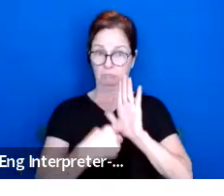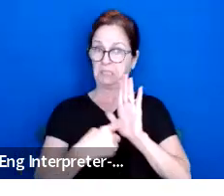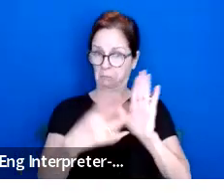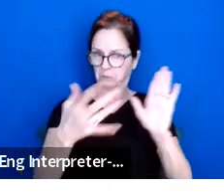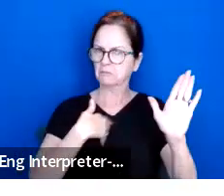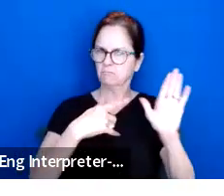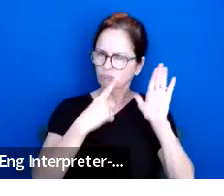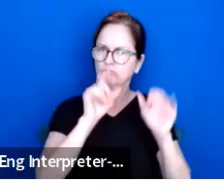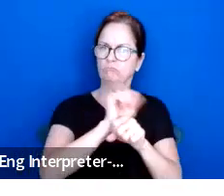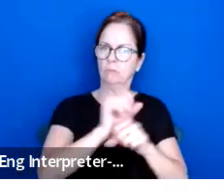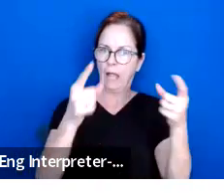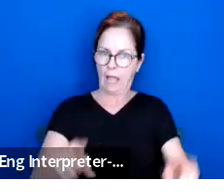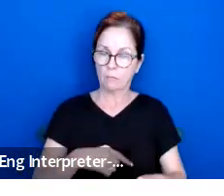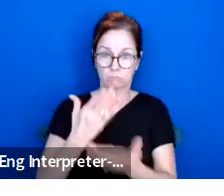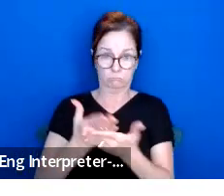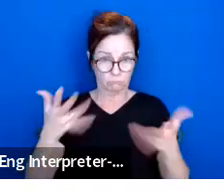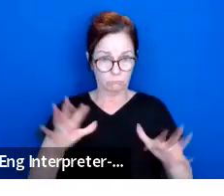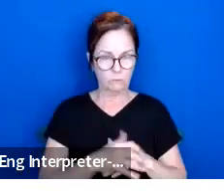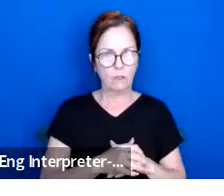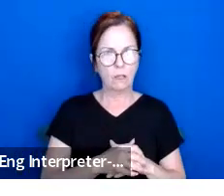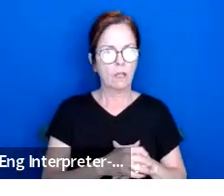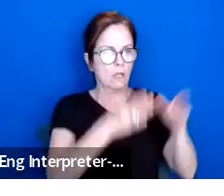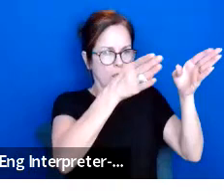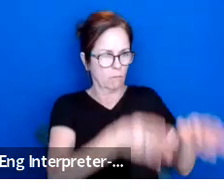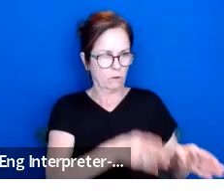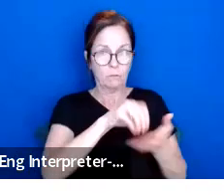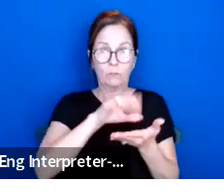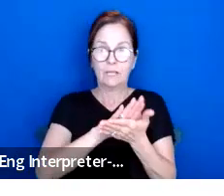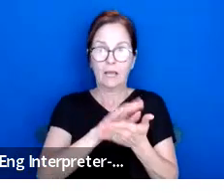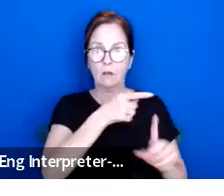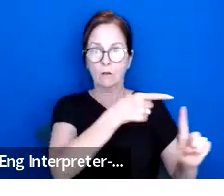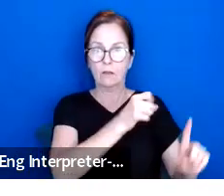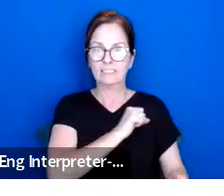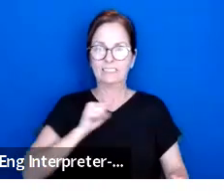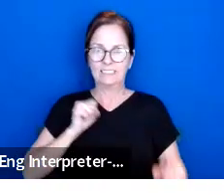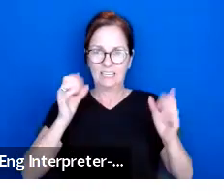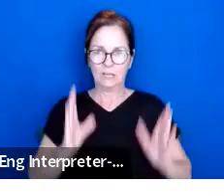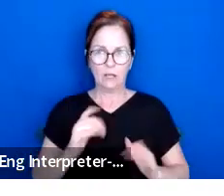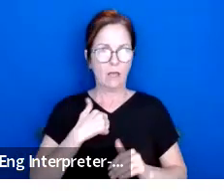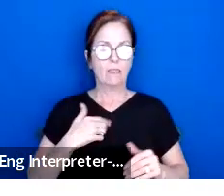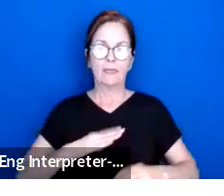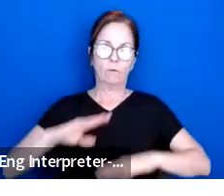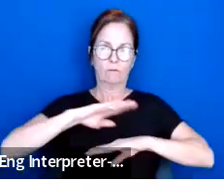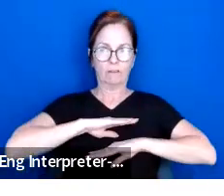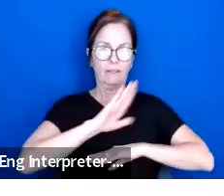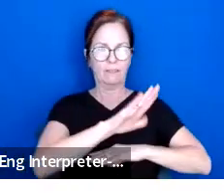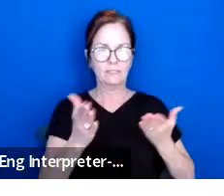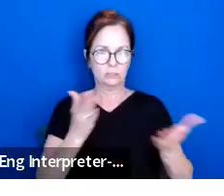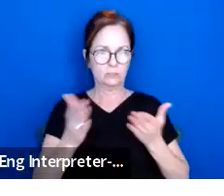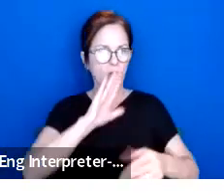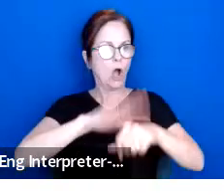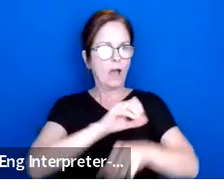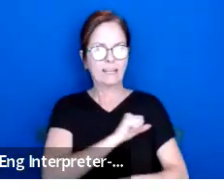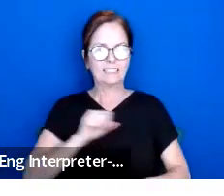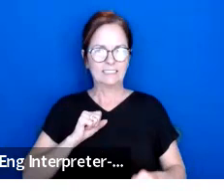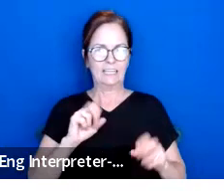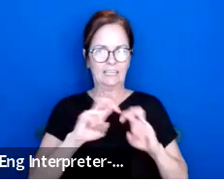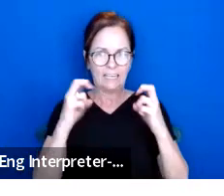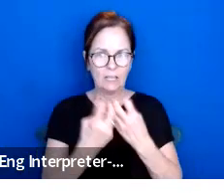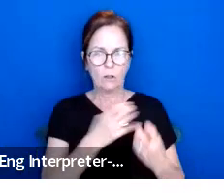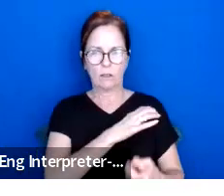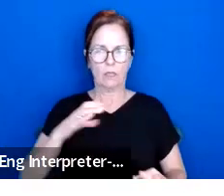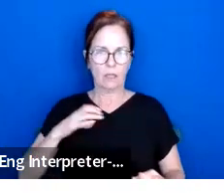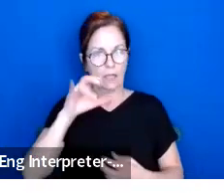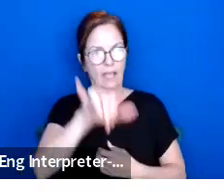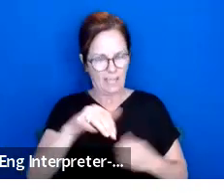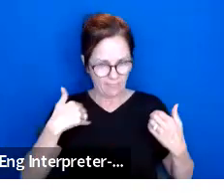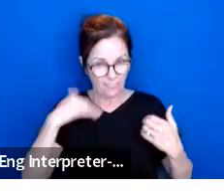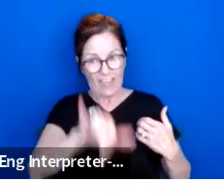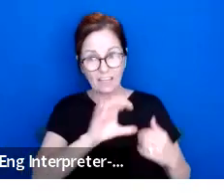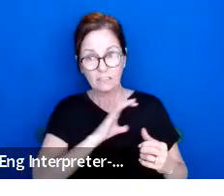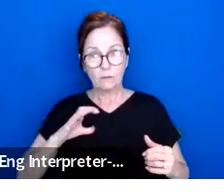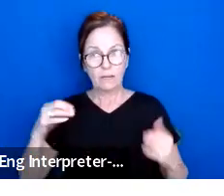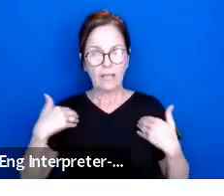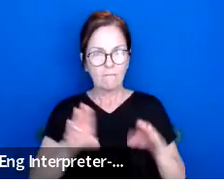An individual listed the they were a senator. And then they were fulfilling their service by being on one of the Senate committees which keeps Open notes and attendance.